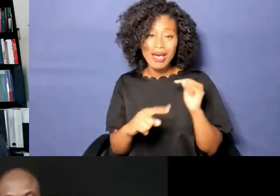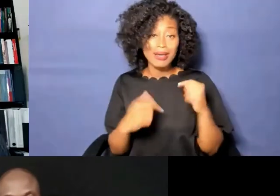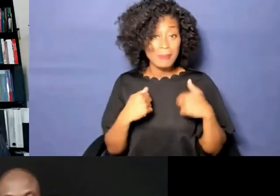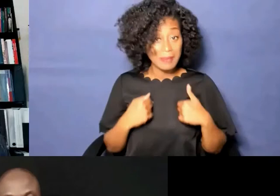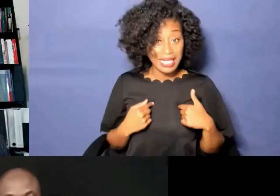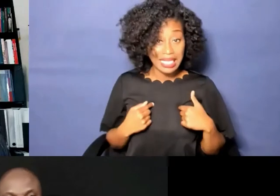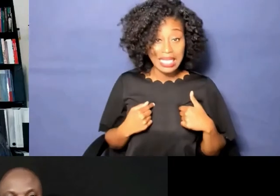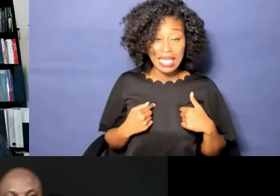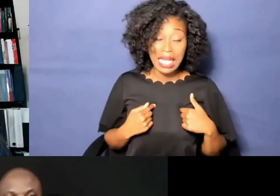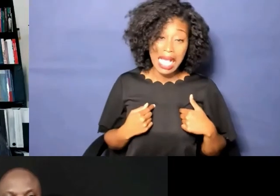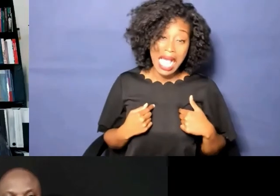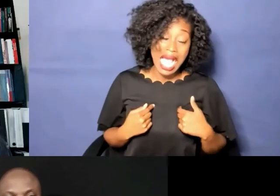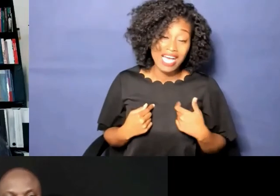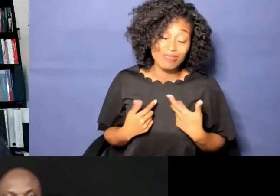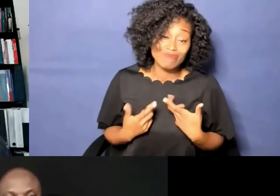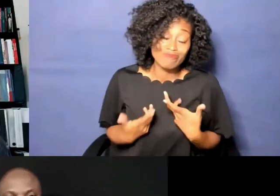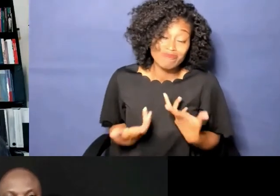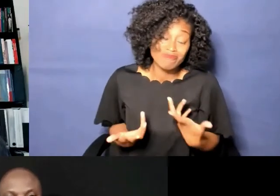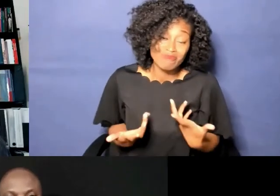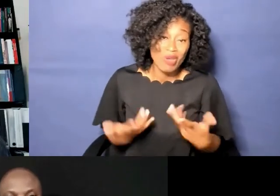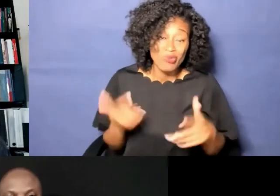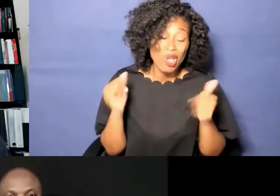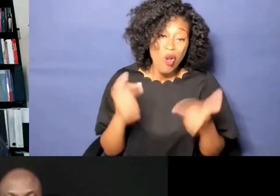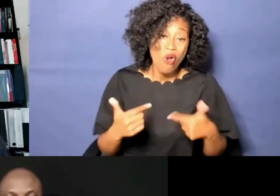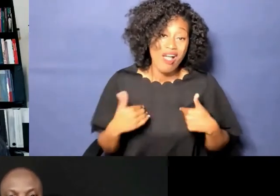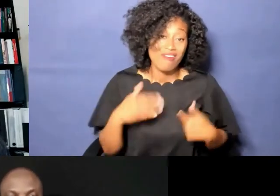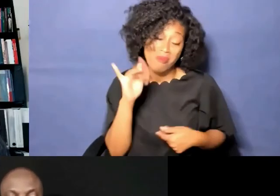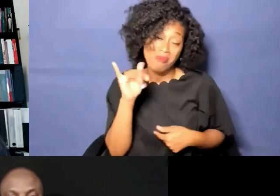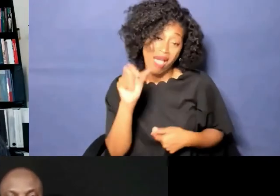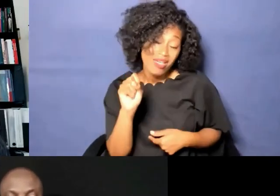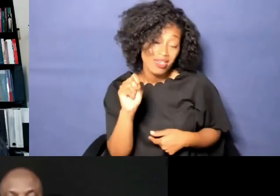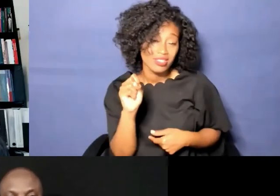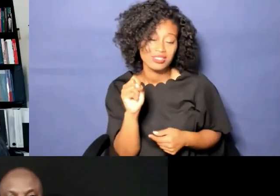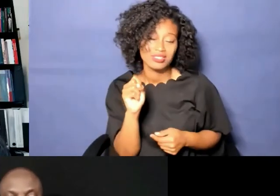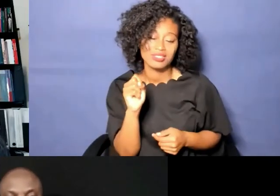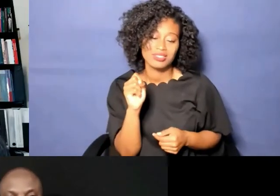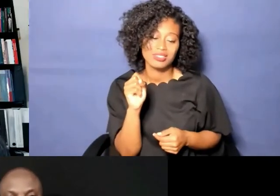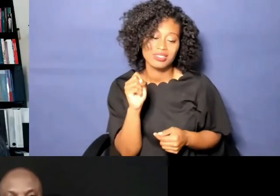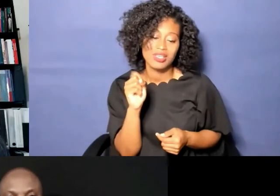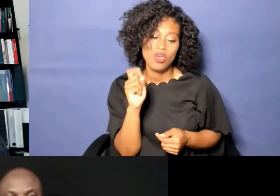we all have biases that we can learn to work with and overcome.